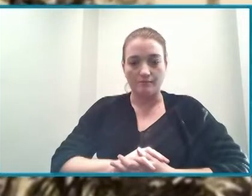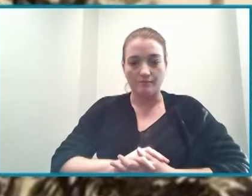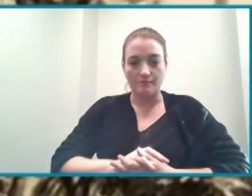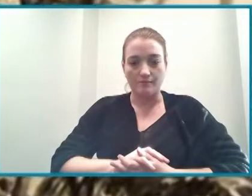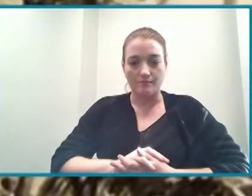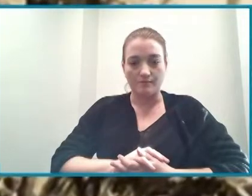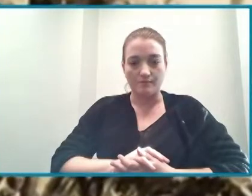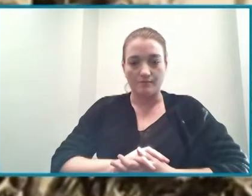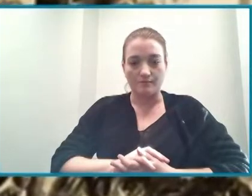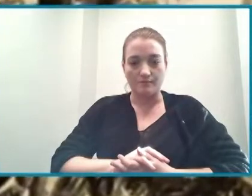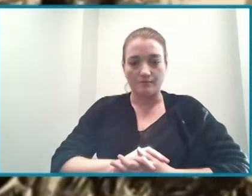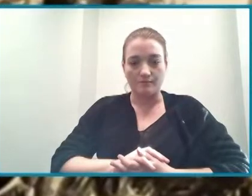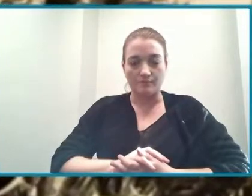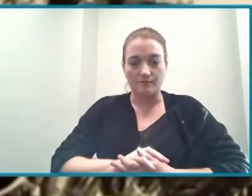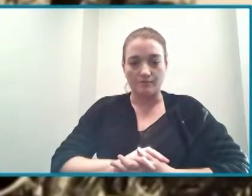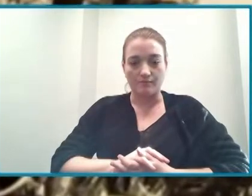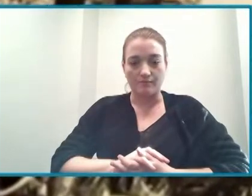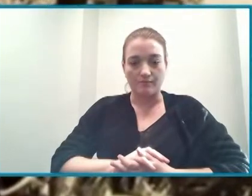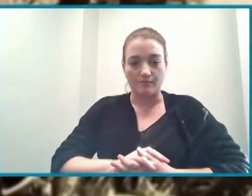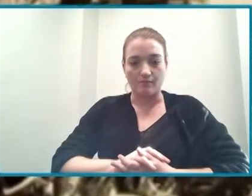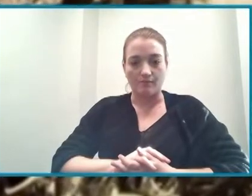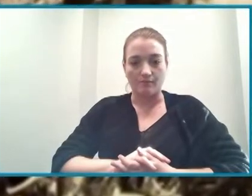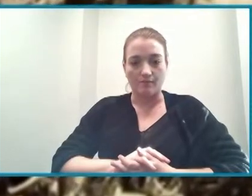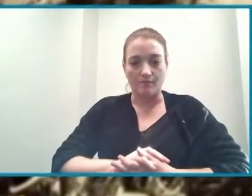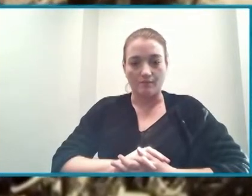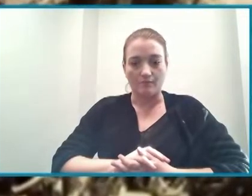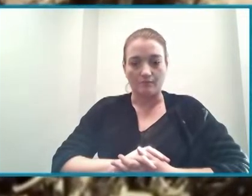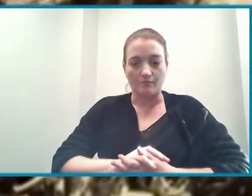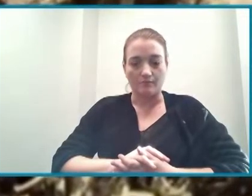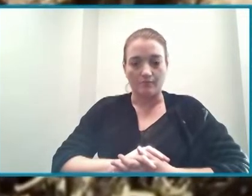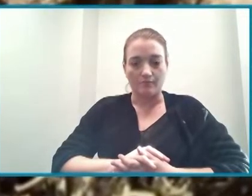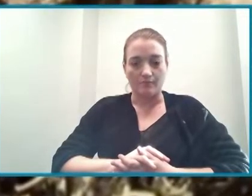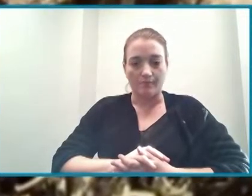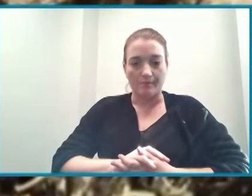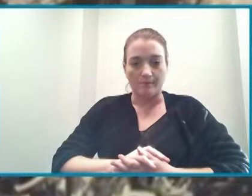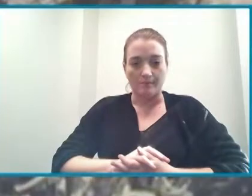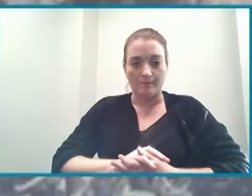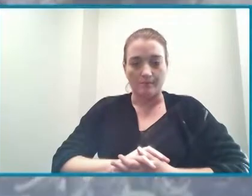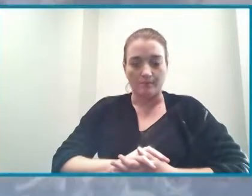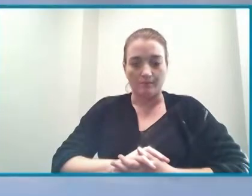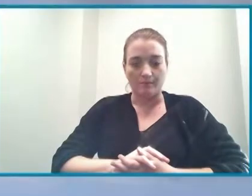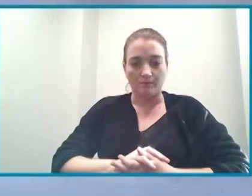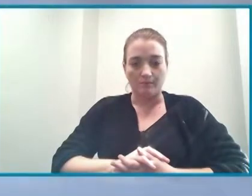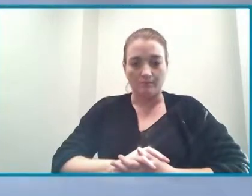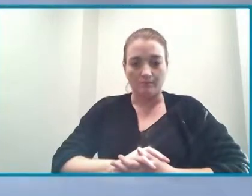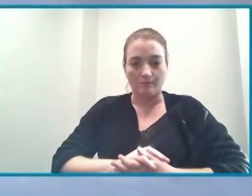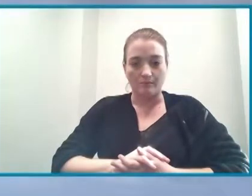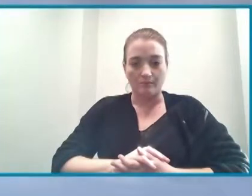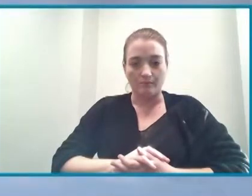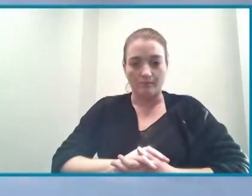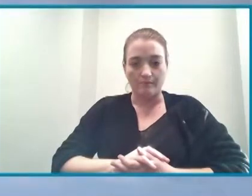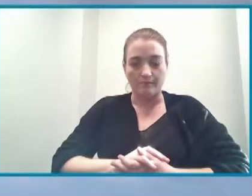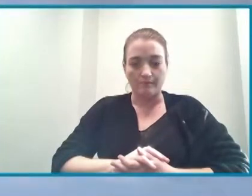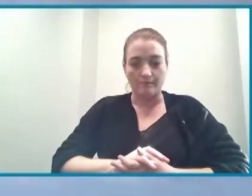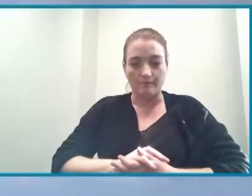if somebody ask where you from originally, and they say, Micronesia, if they ask them about Micronesia,